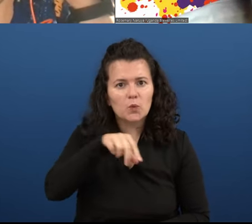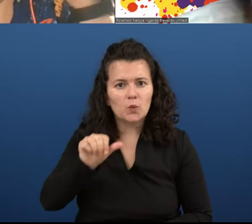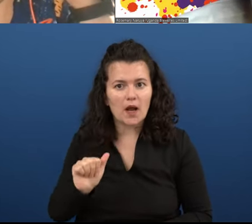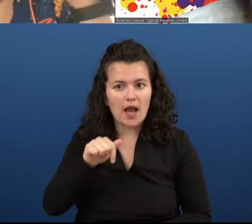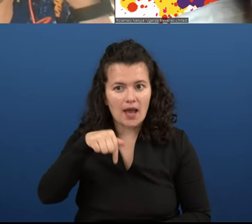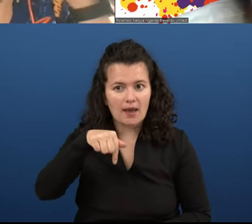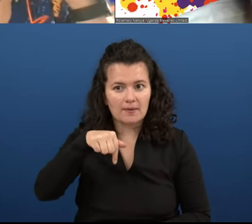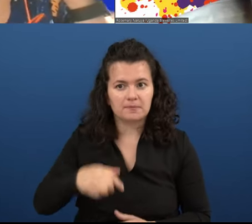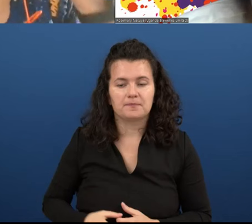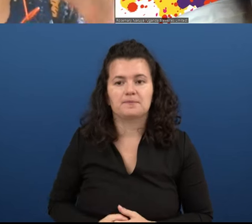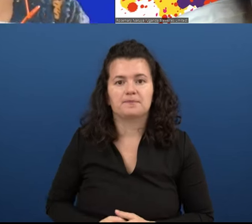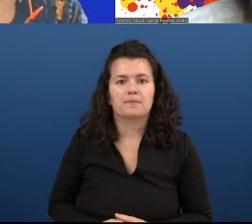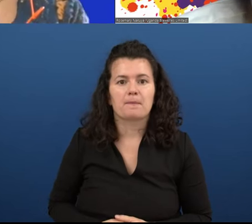gas Zuma. 10:44:58 The collective